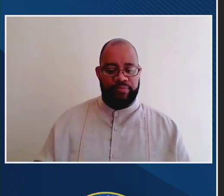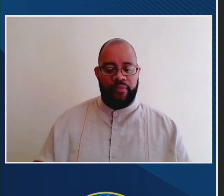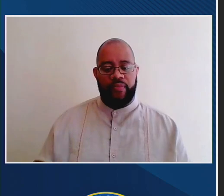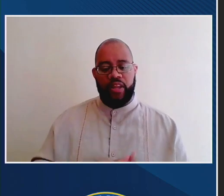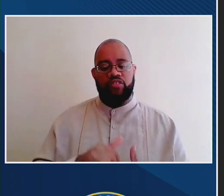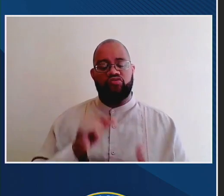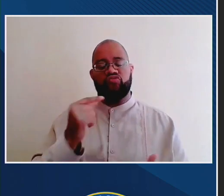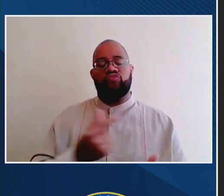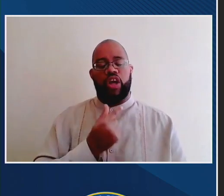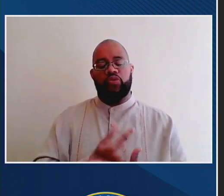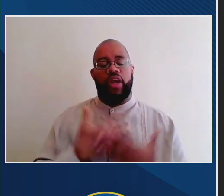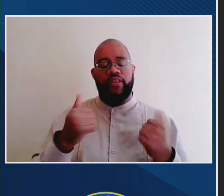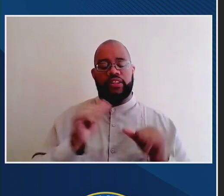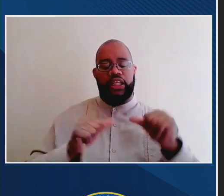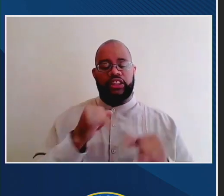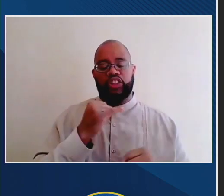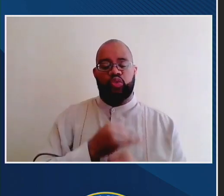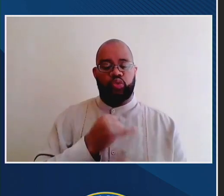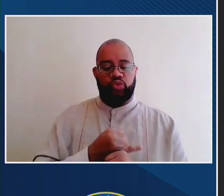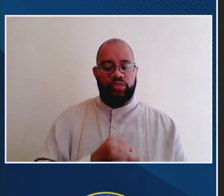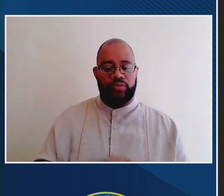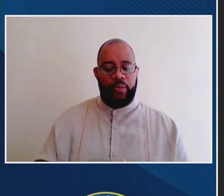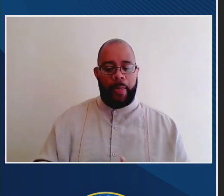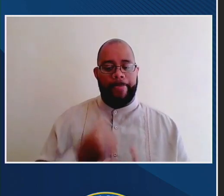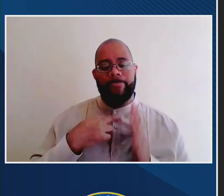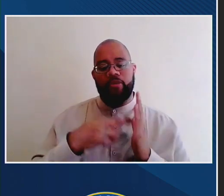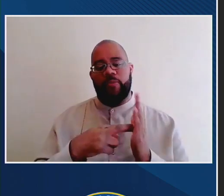institution. And I represent the private nonprofit.